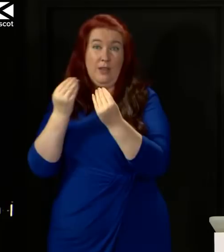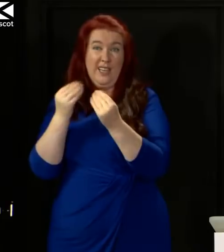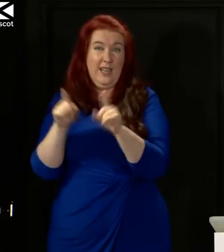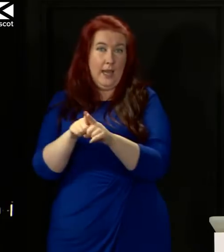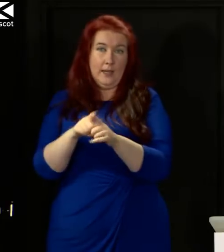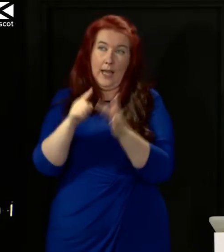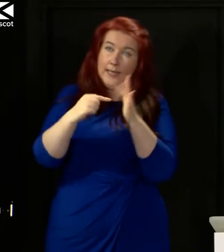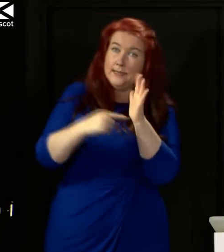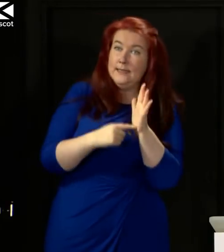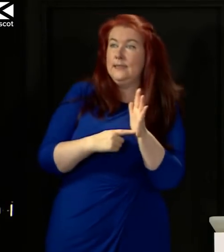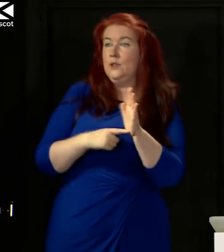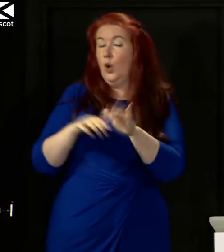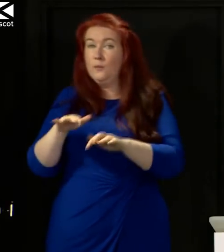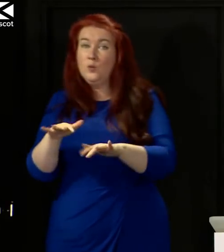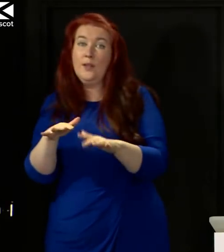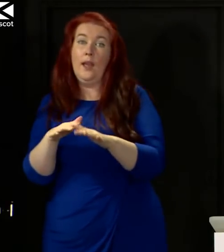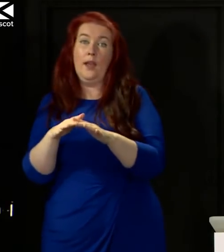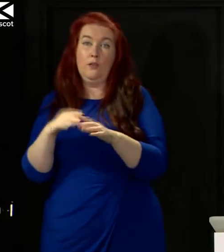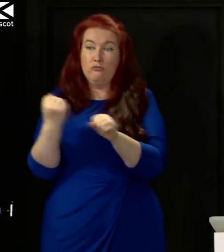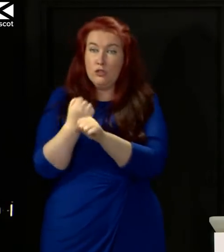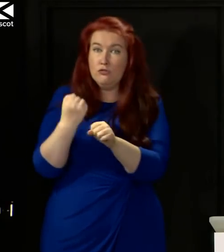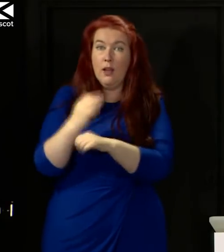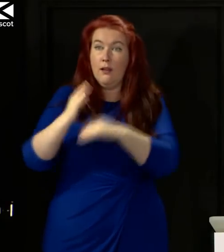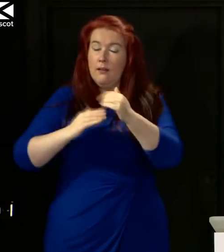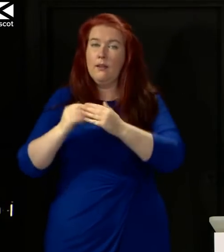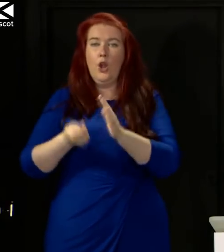construction, early years provision and care.